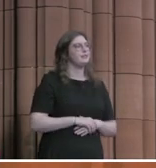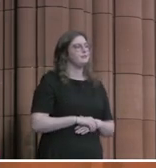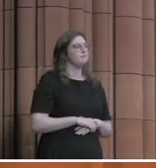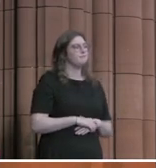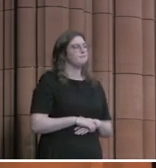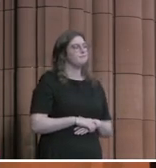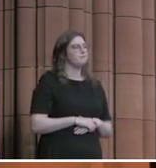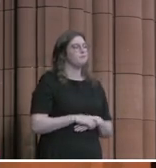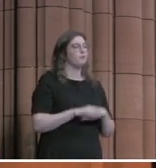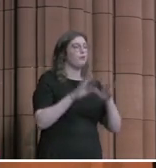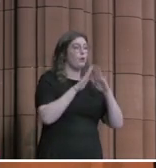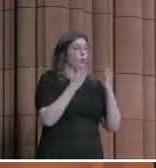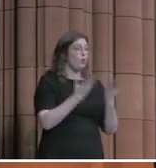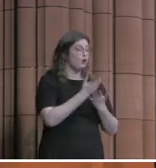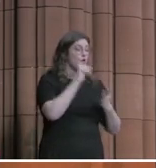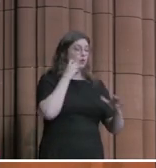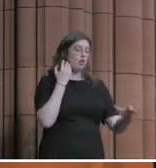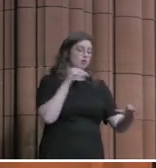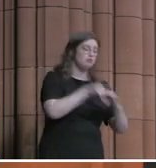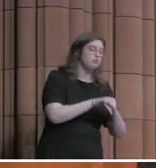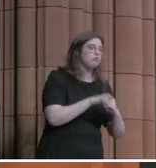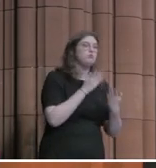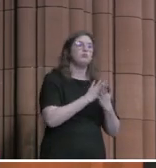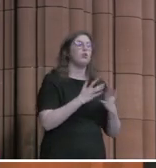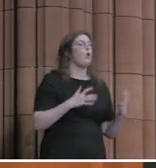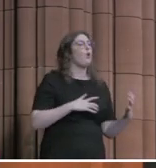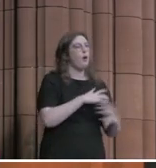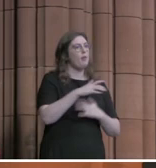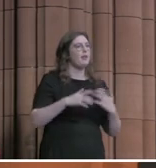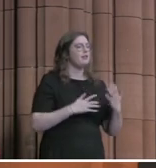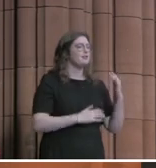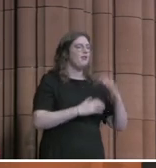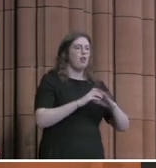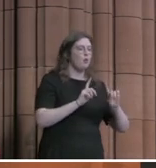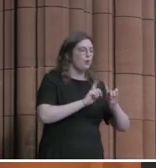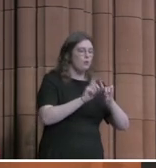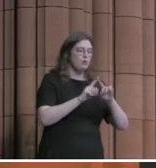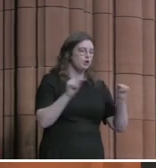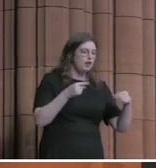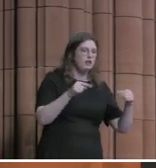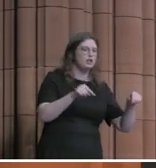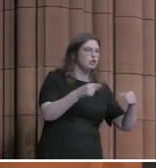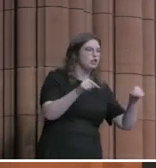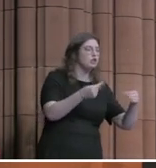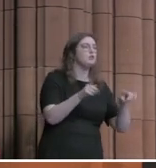And the world that you enter is complex, is filled with perils, but also possibilities.